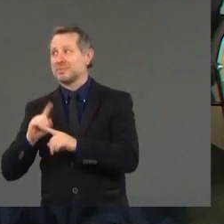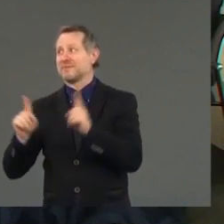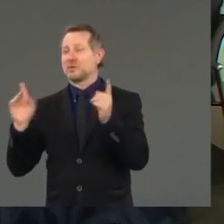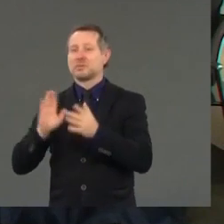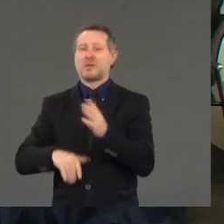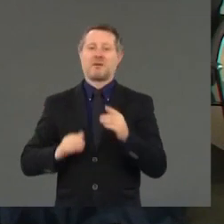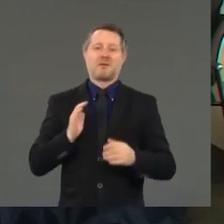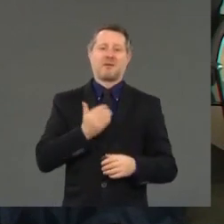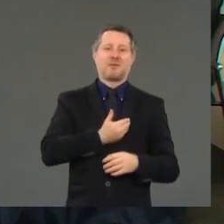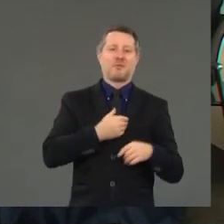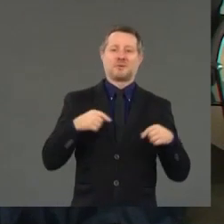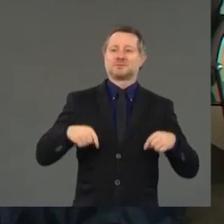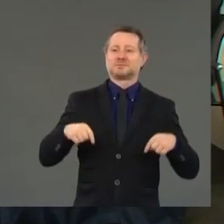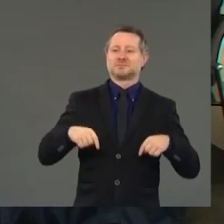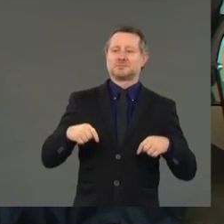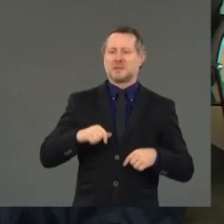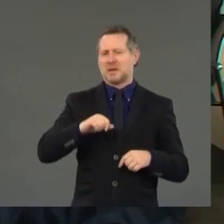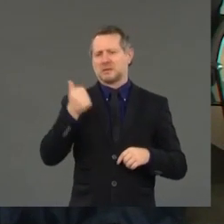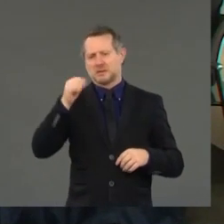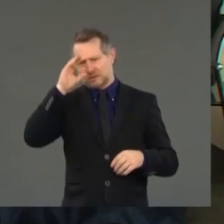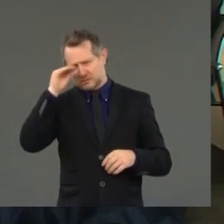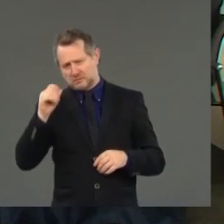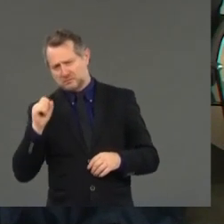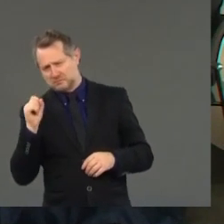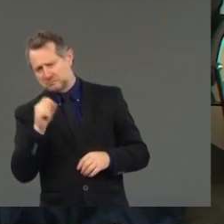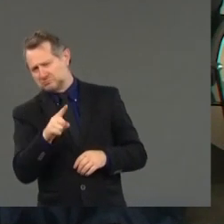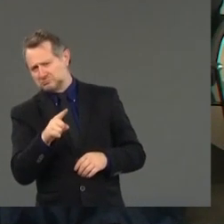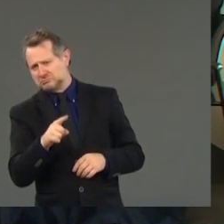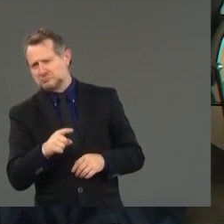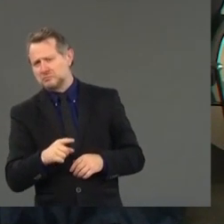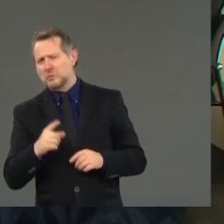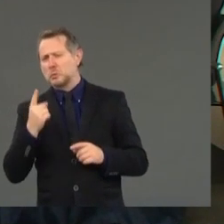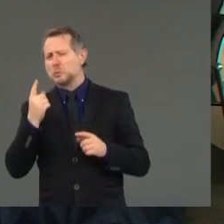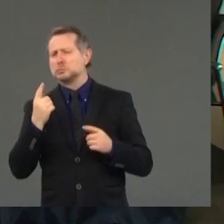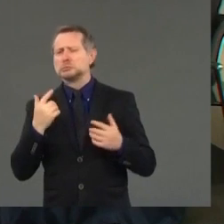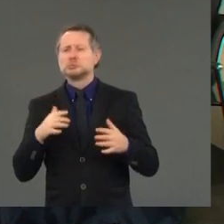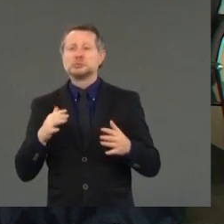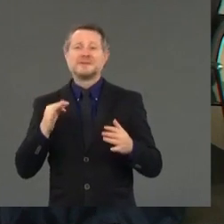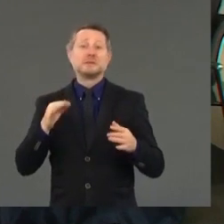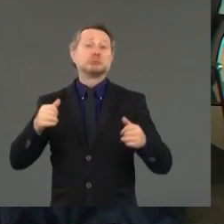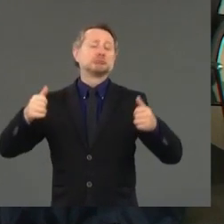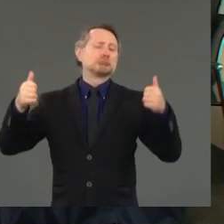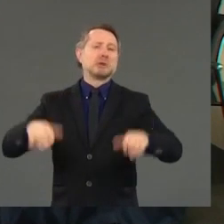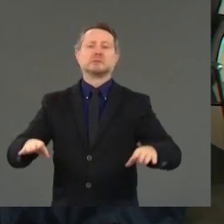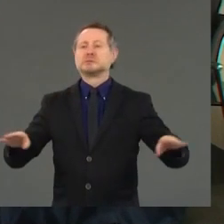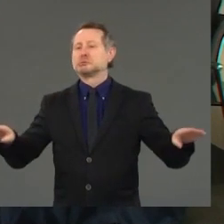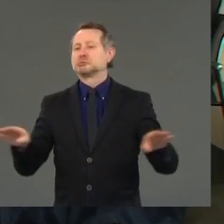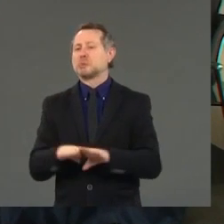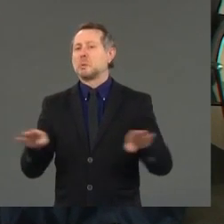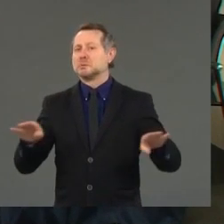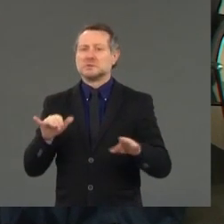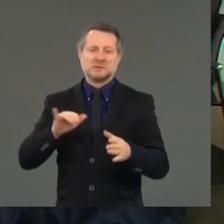RATE, HOSPITALIZATION RATE, THEIR REALITY IS A DIFFERENT REALITY.